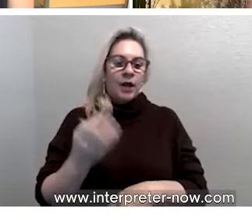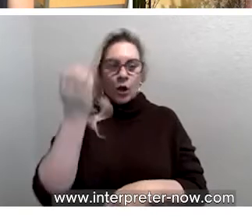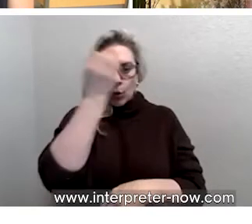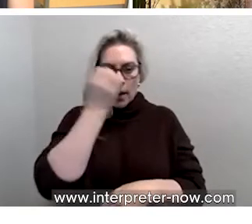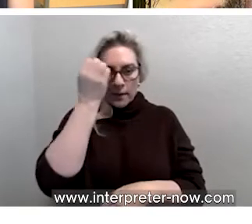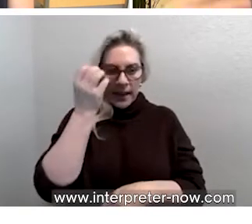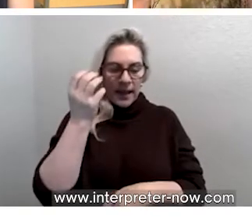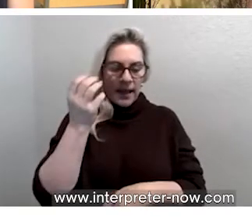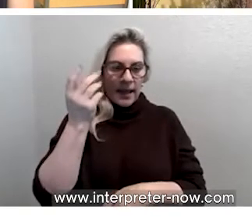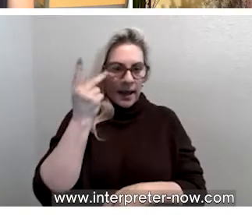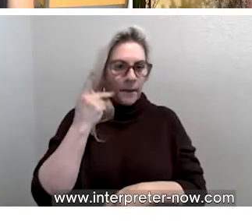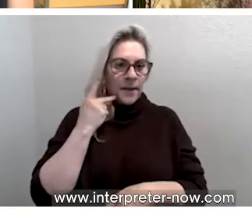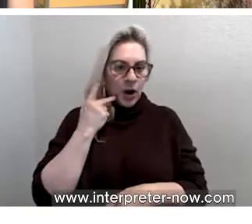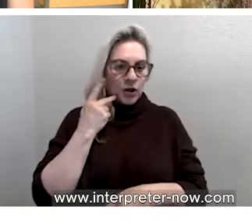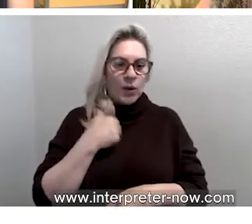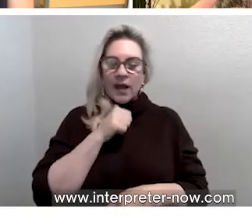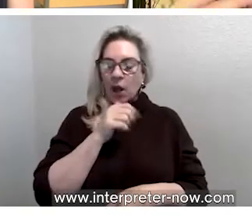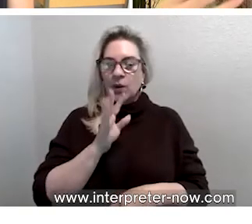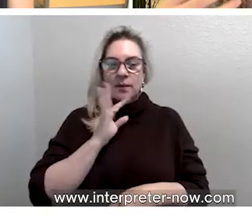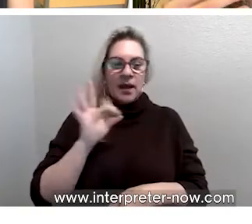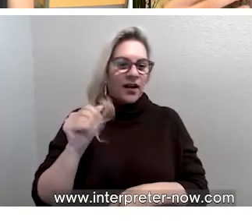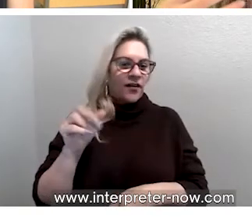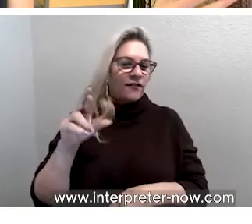So, I don't speak Farsi.